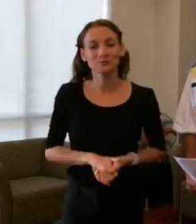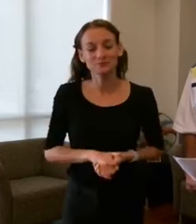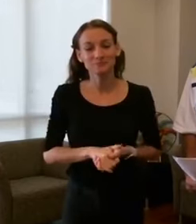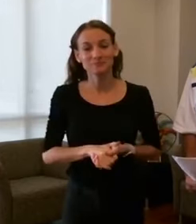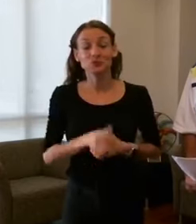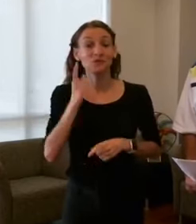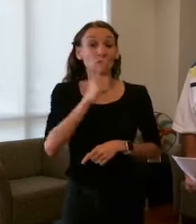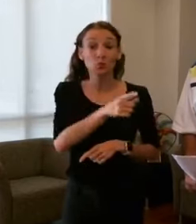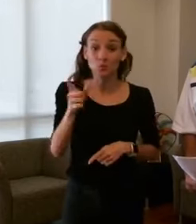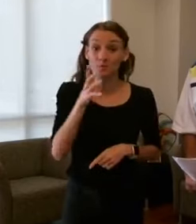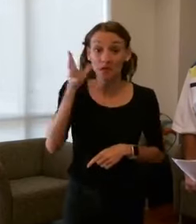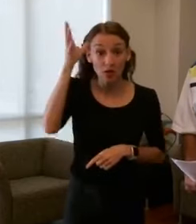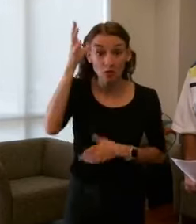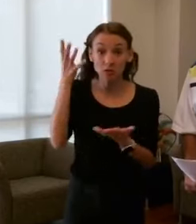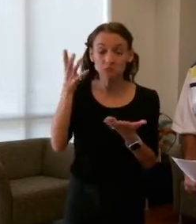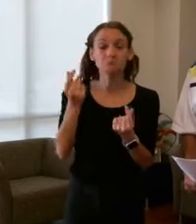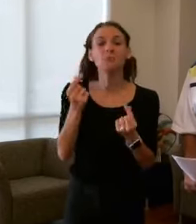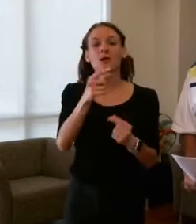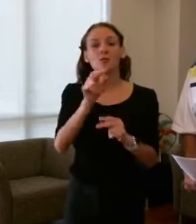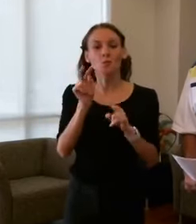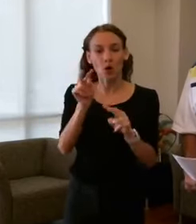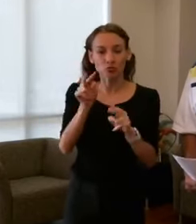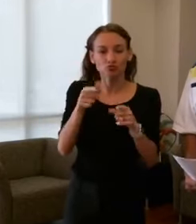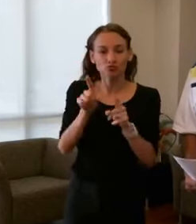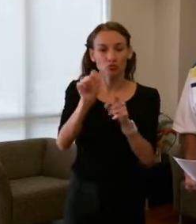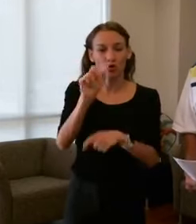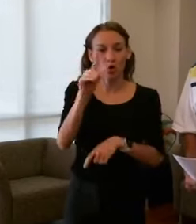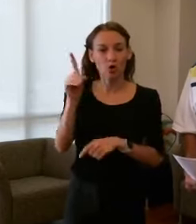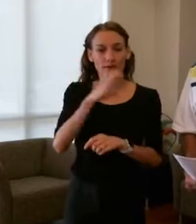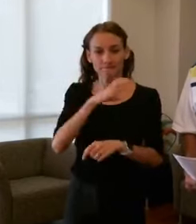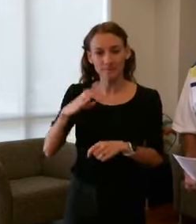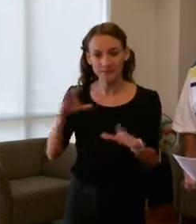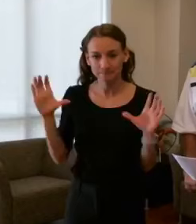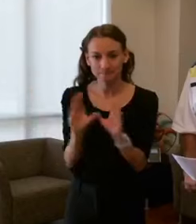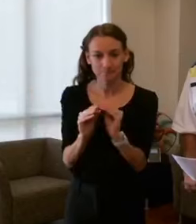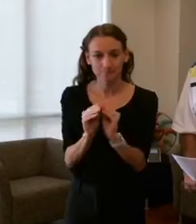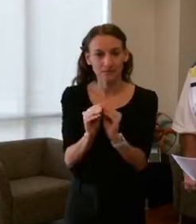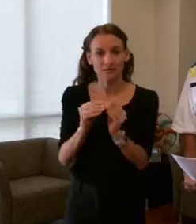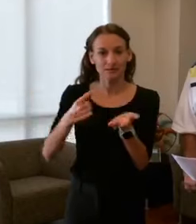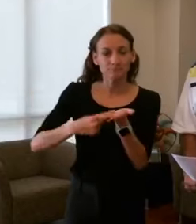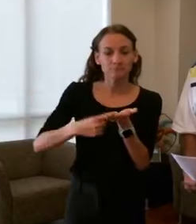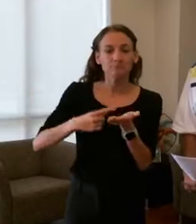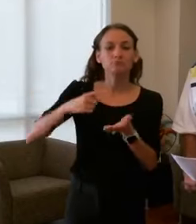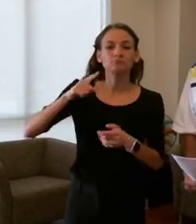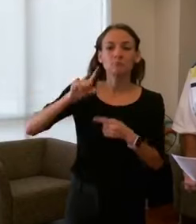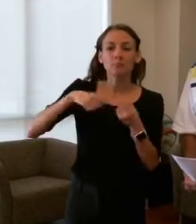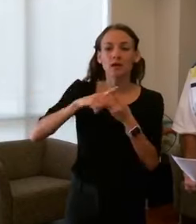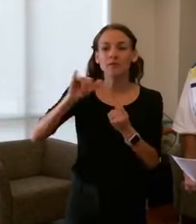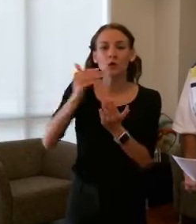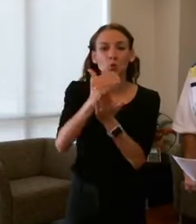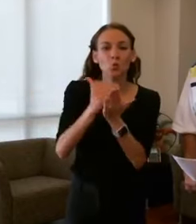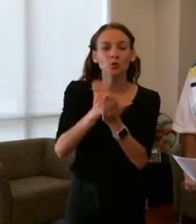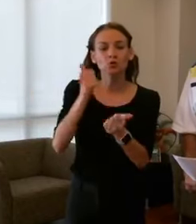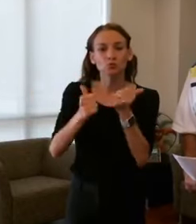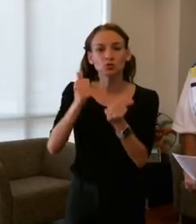So, for parents, watch during the art committee about course selection